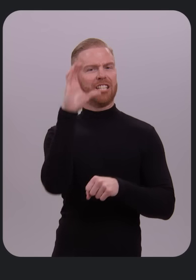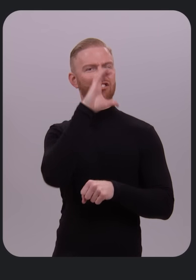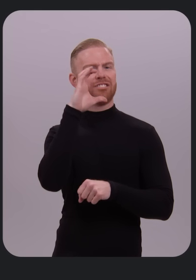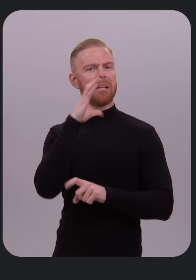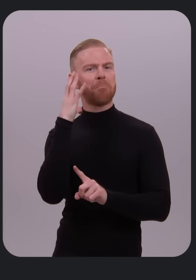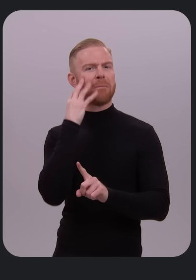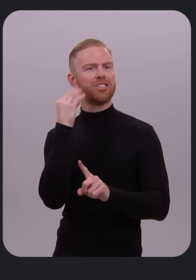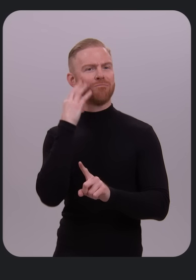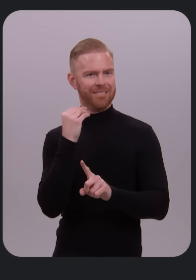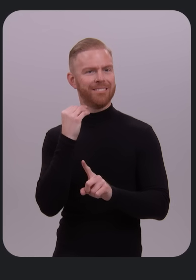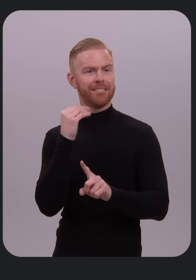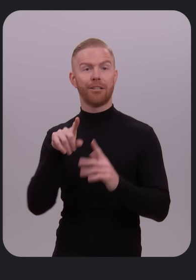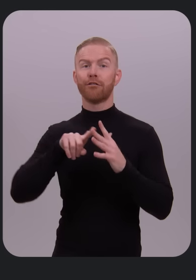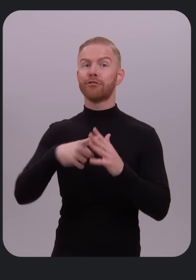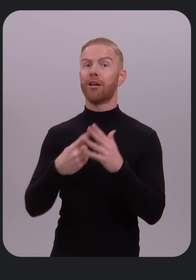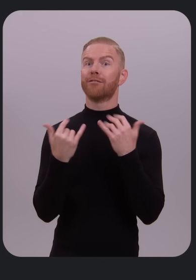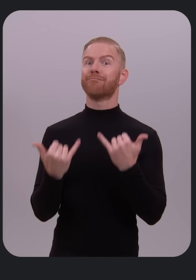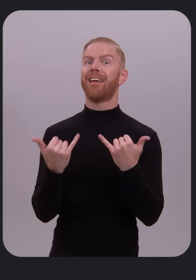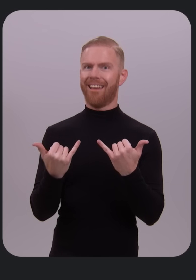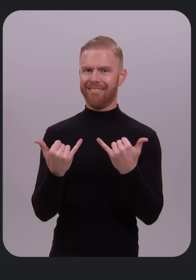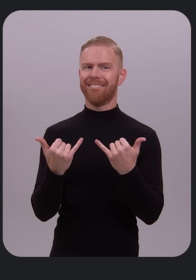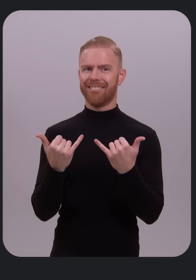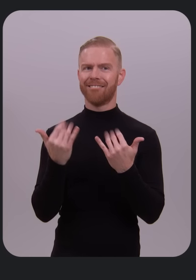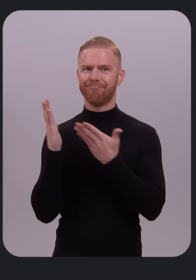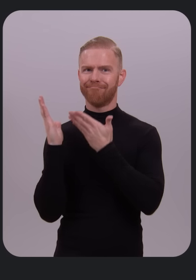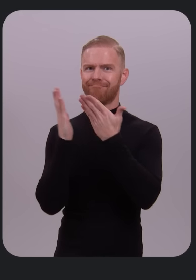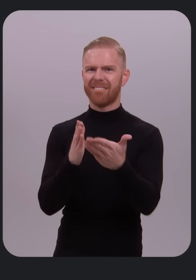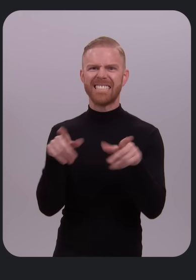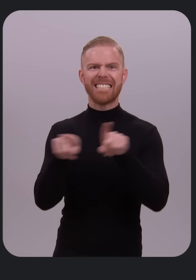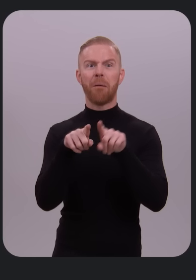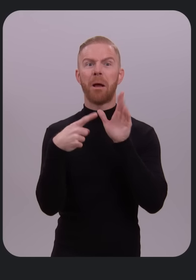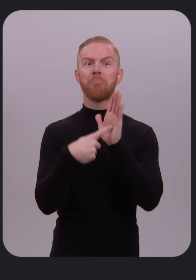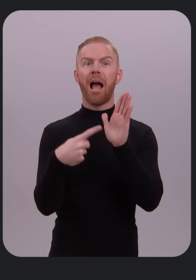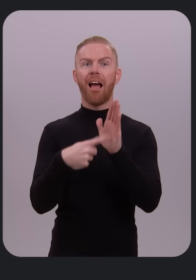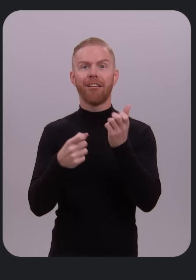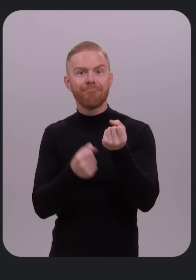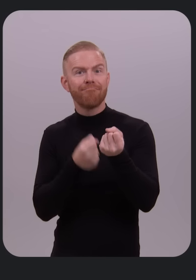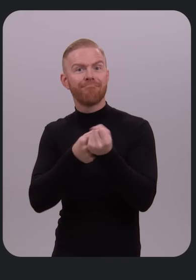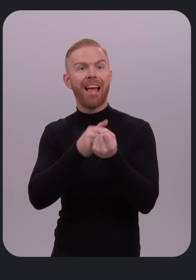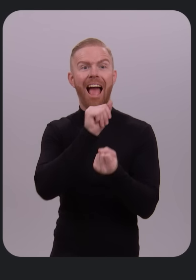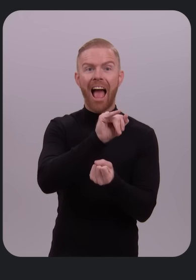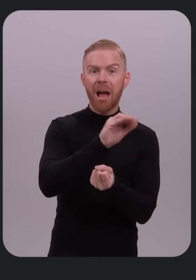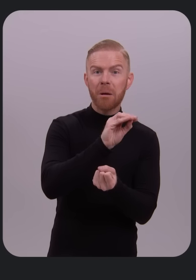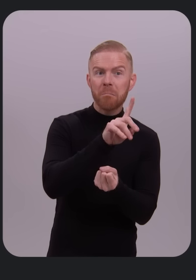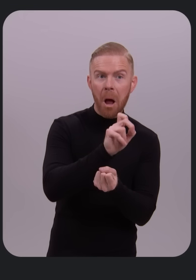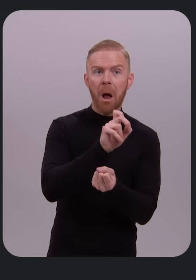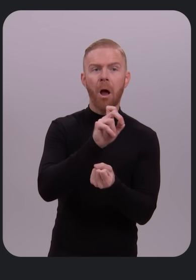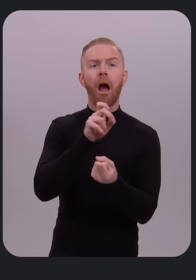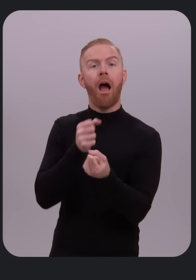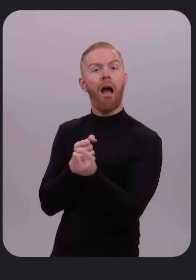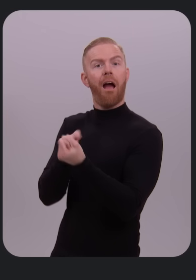That starts today, as we bring the same models that power AI Mode to power AI Overviews, so you